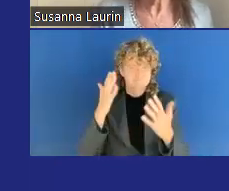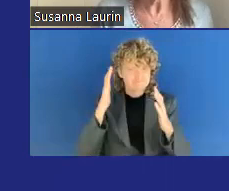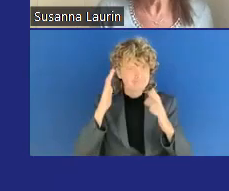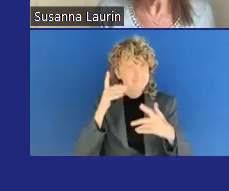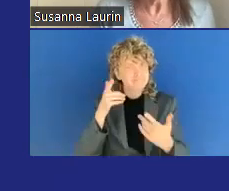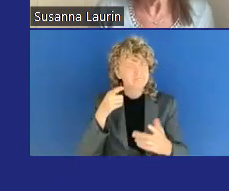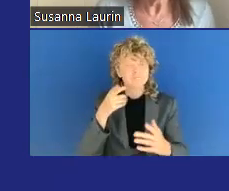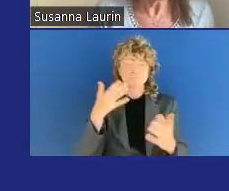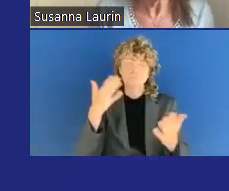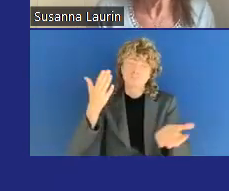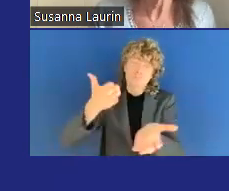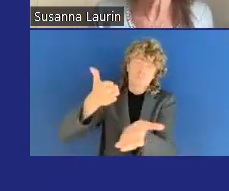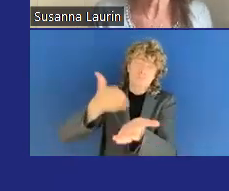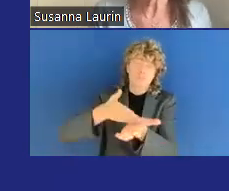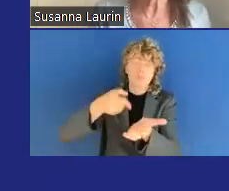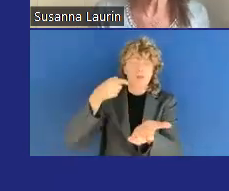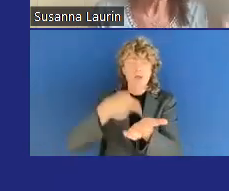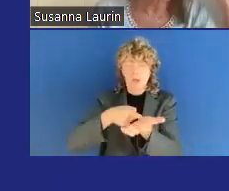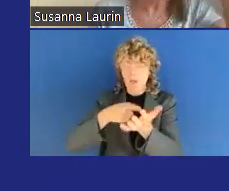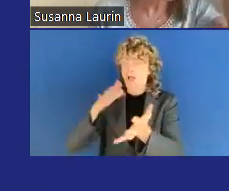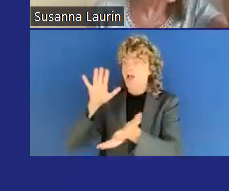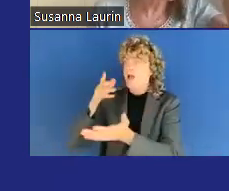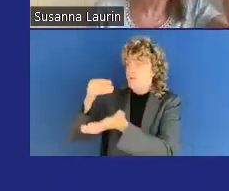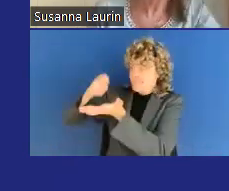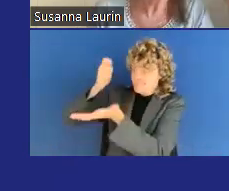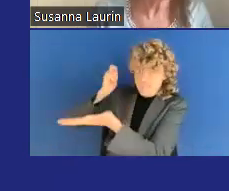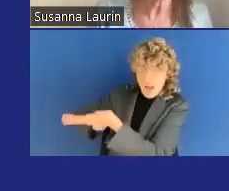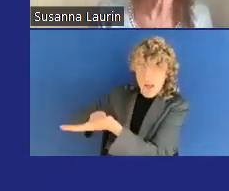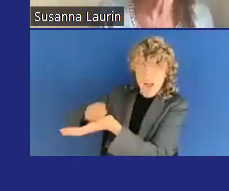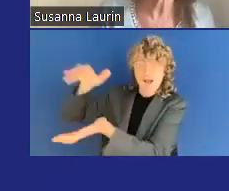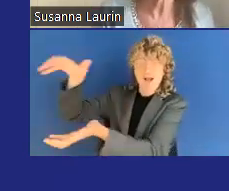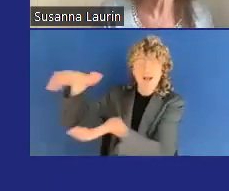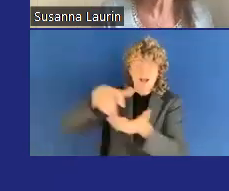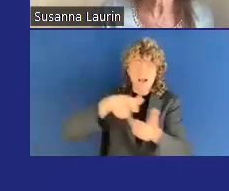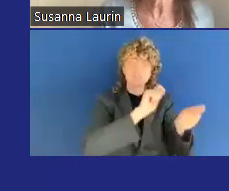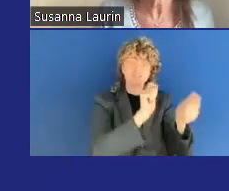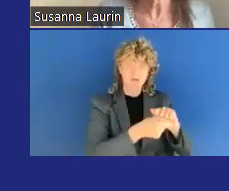different organizations and public sector, not least, because they have an enormous purchasing